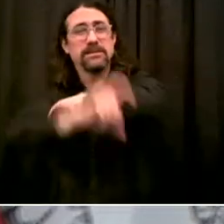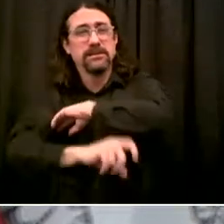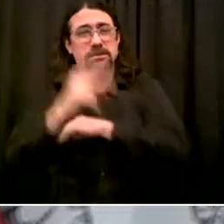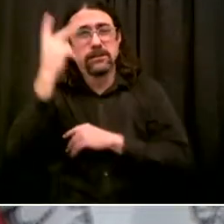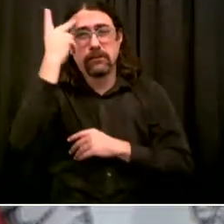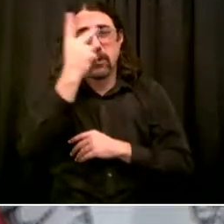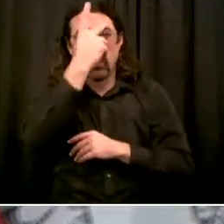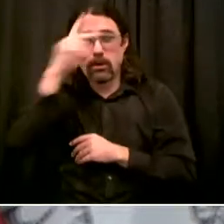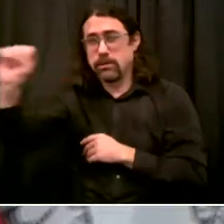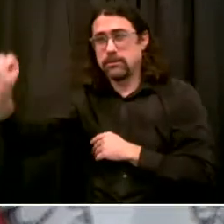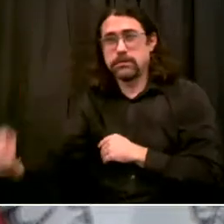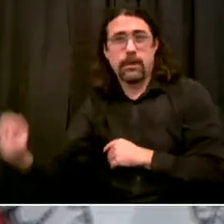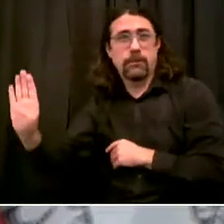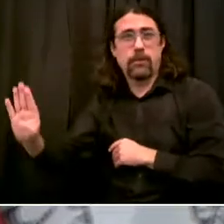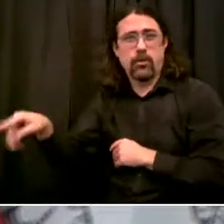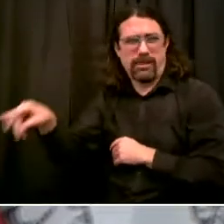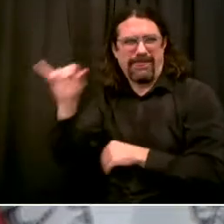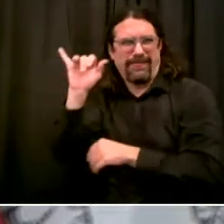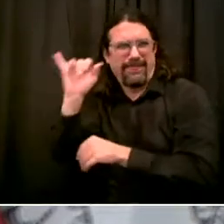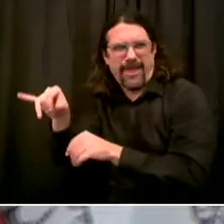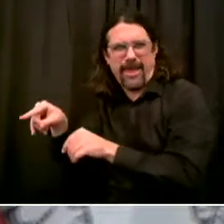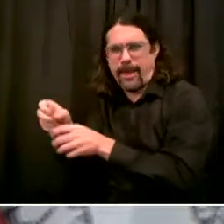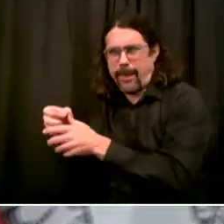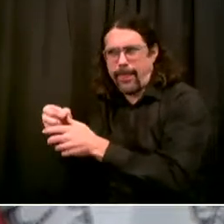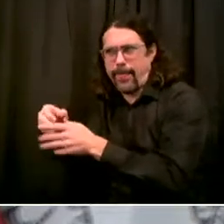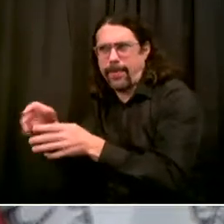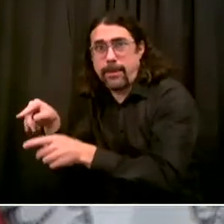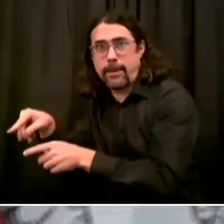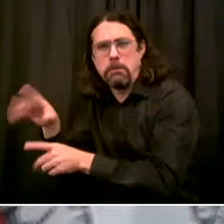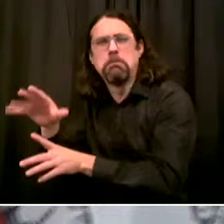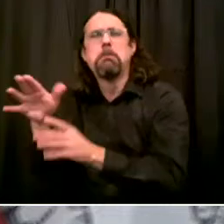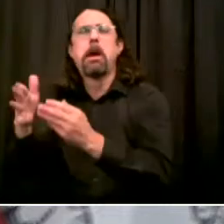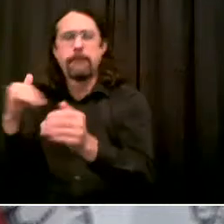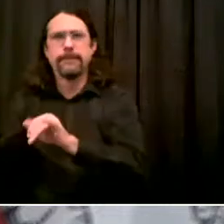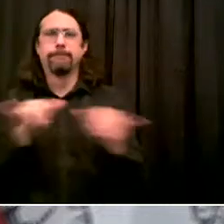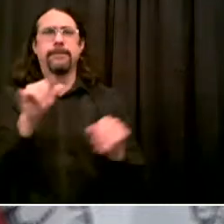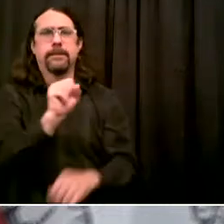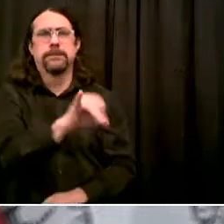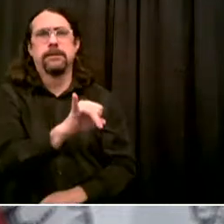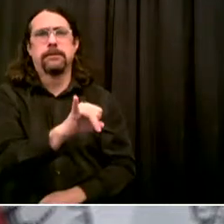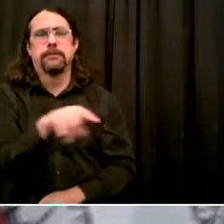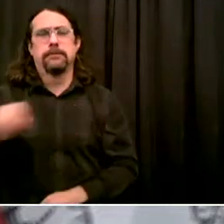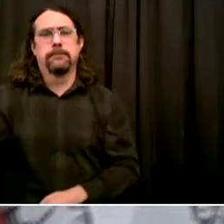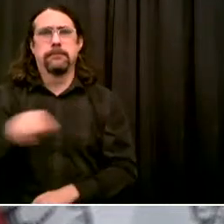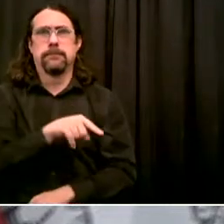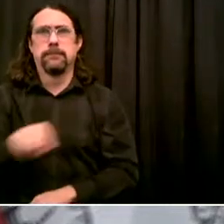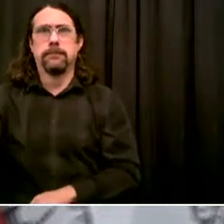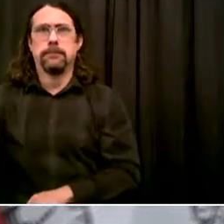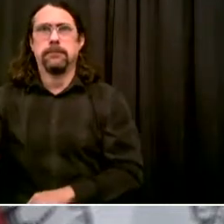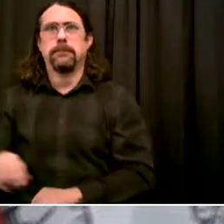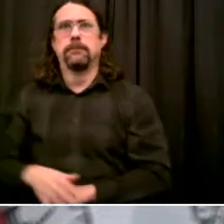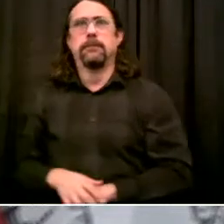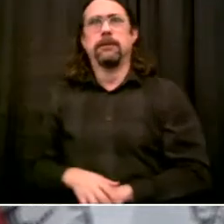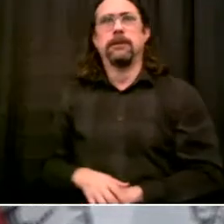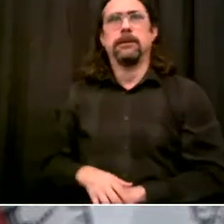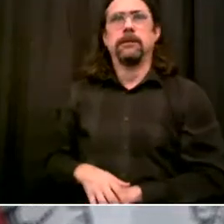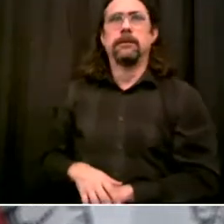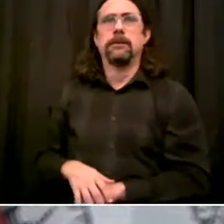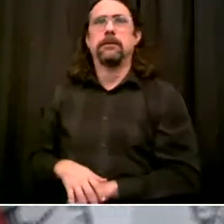SOUNDVIEW AND WE CAN ADDRESS IT